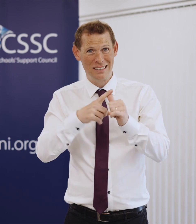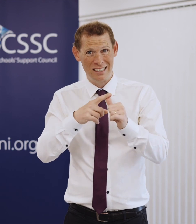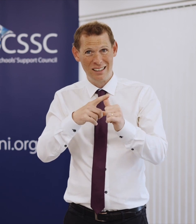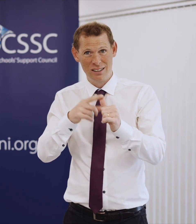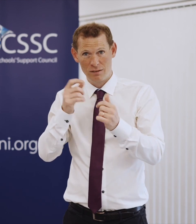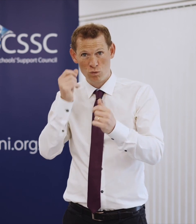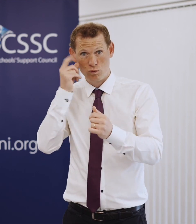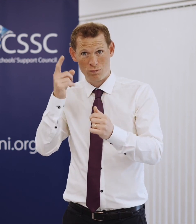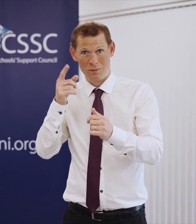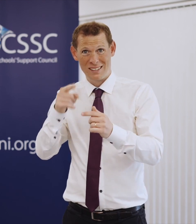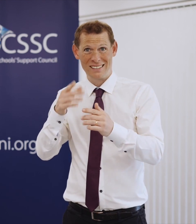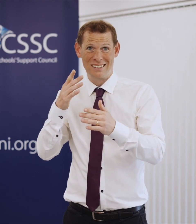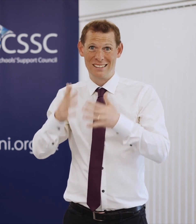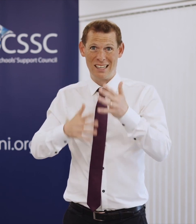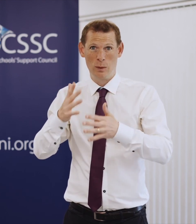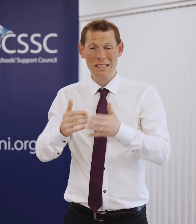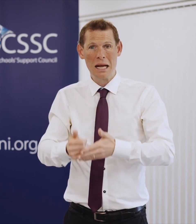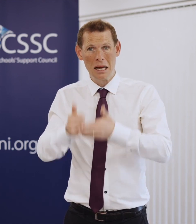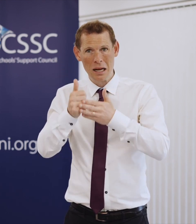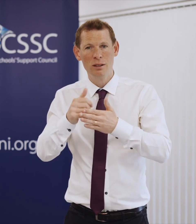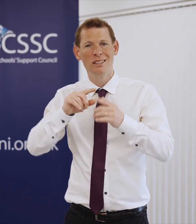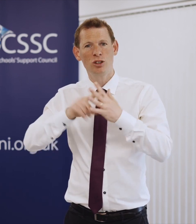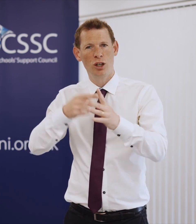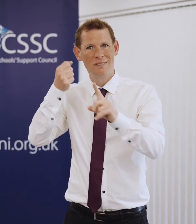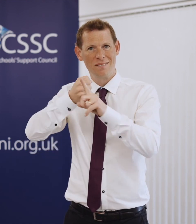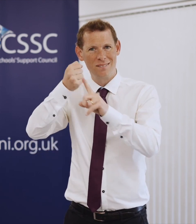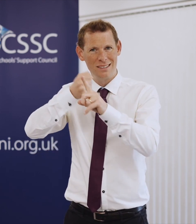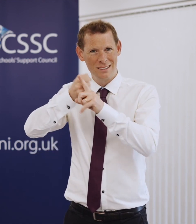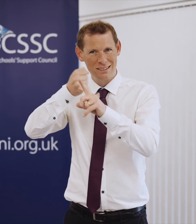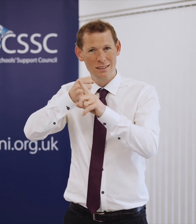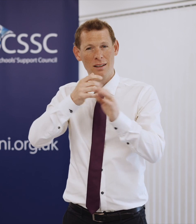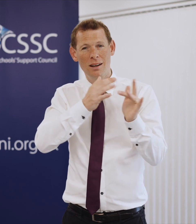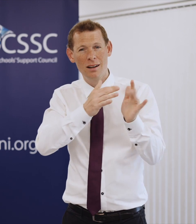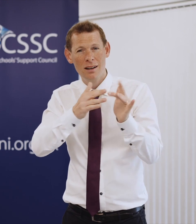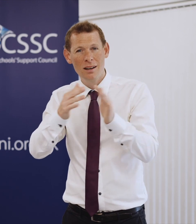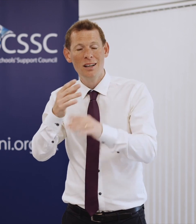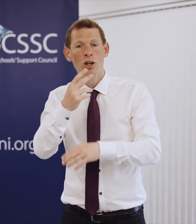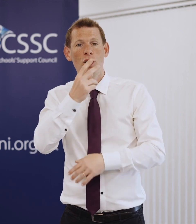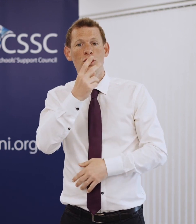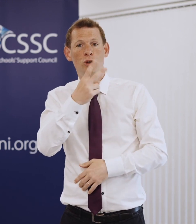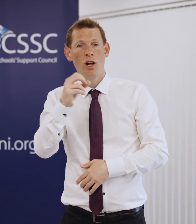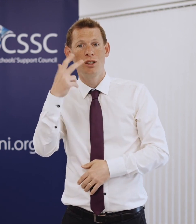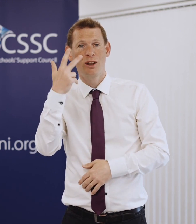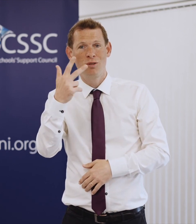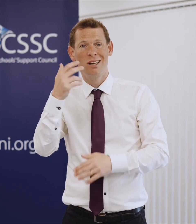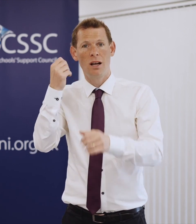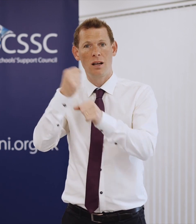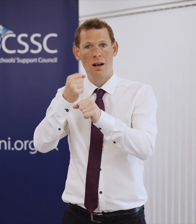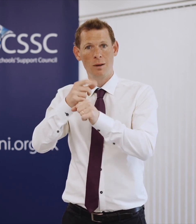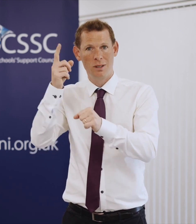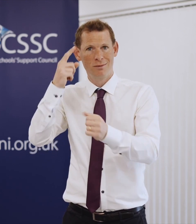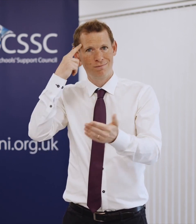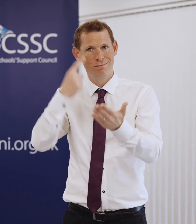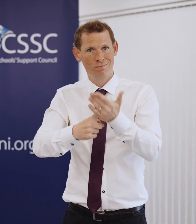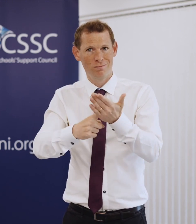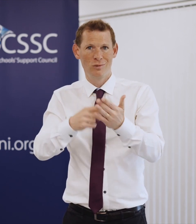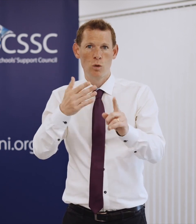So in 1970, they realised that this was so important and in 2003, after